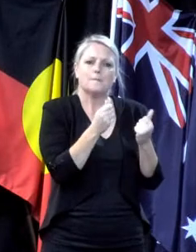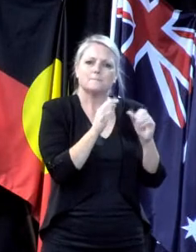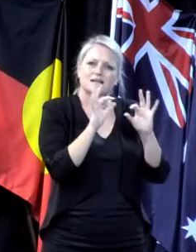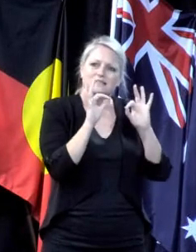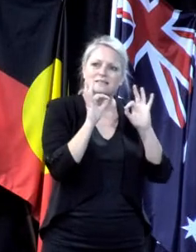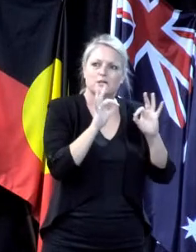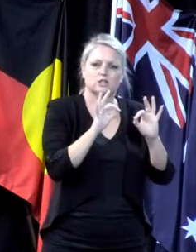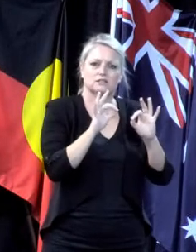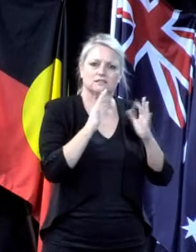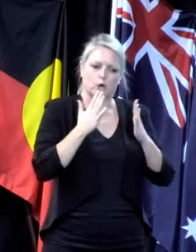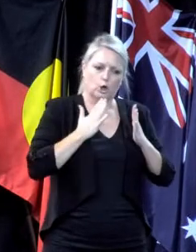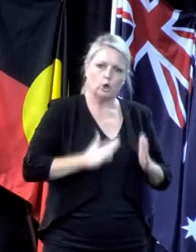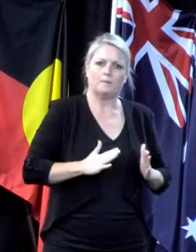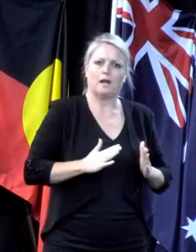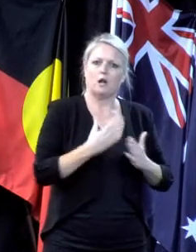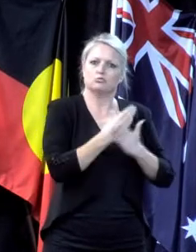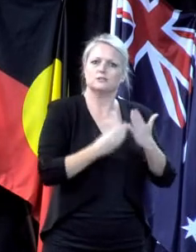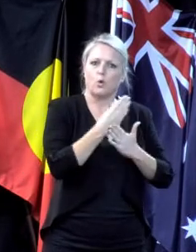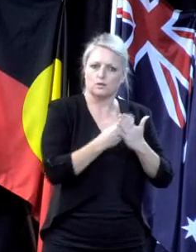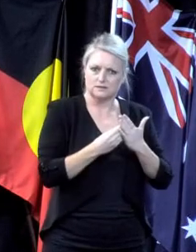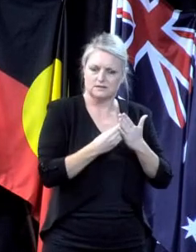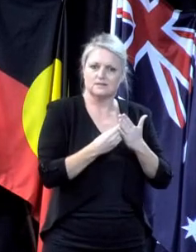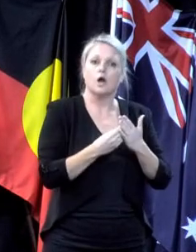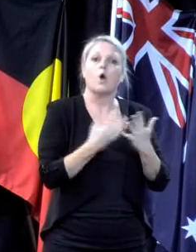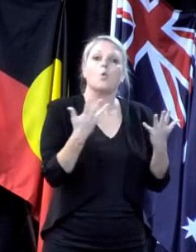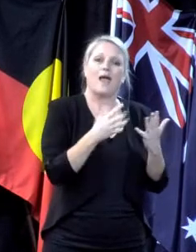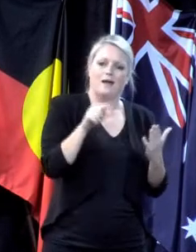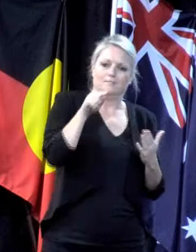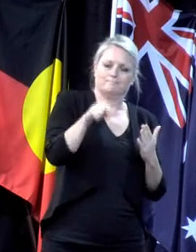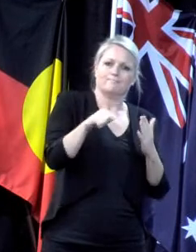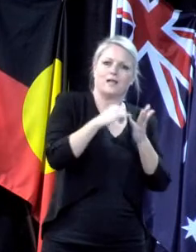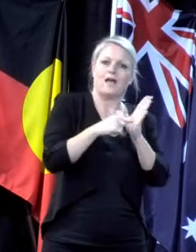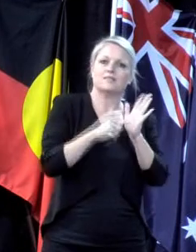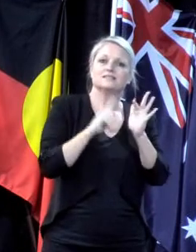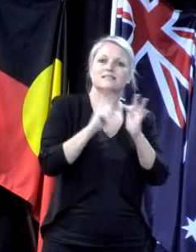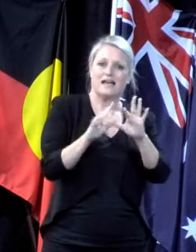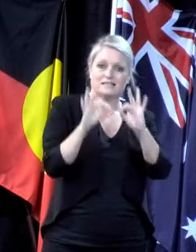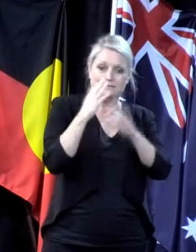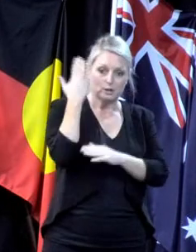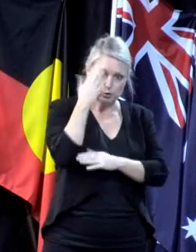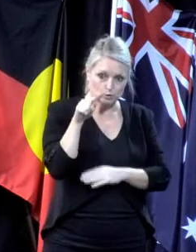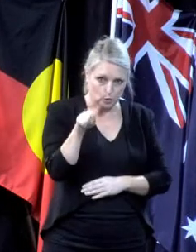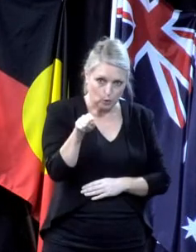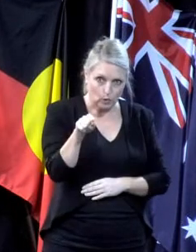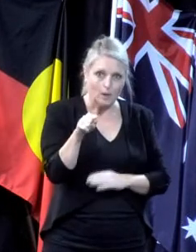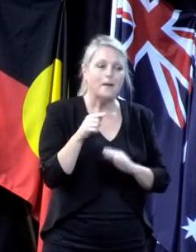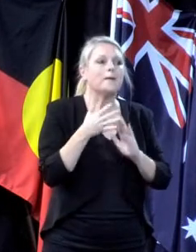are located at the State special schools which contributes to restrictions around access and availability to mainstream schools.